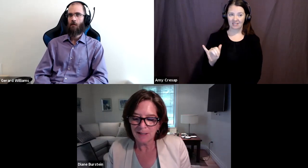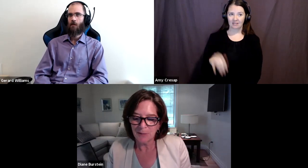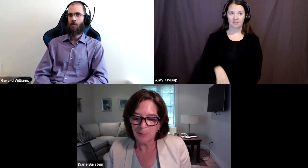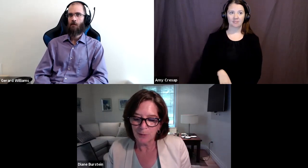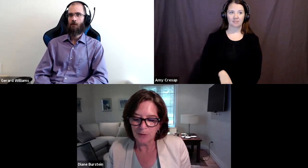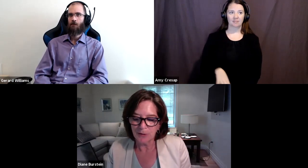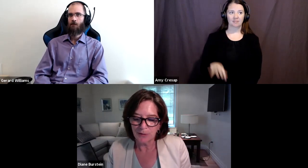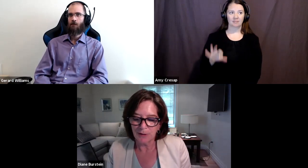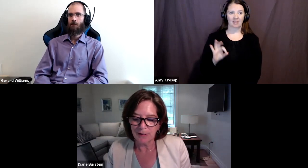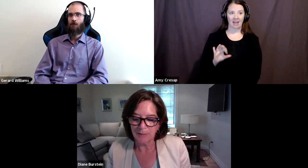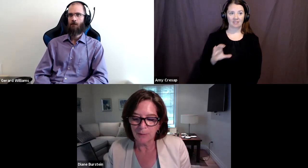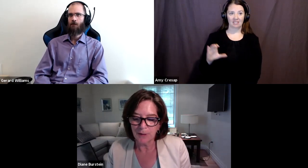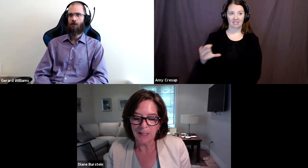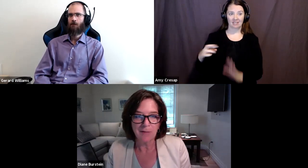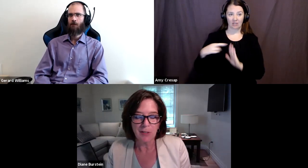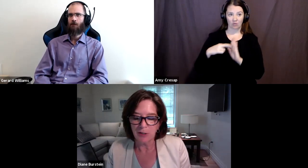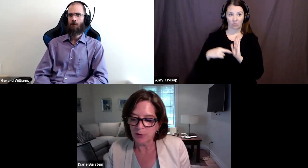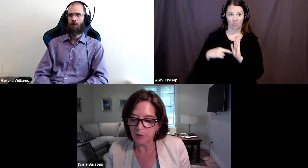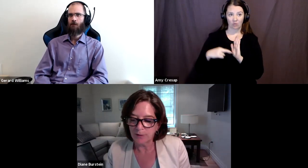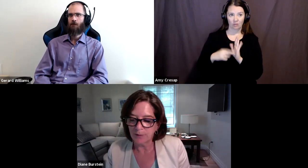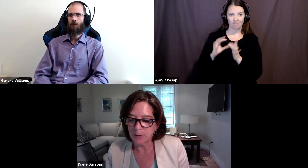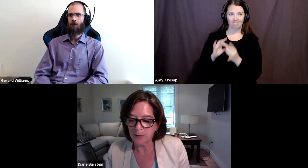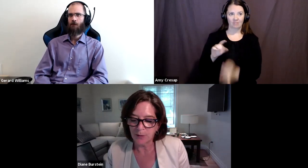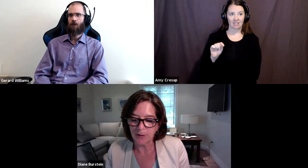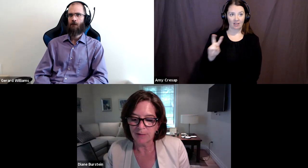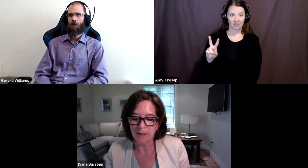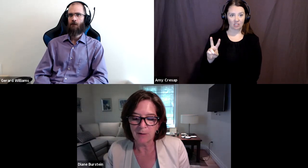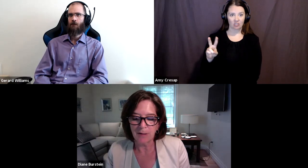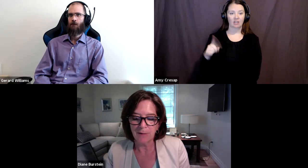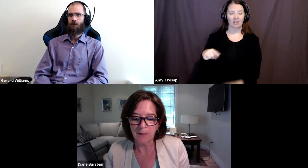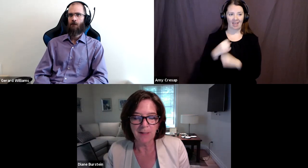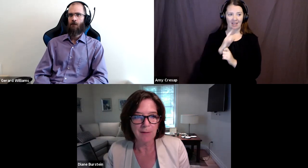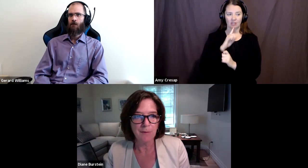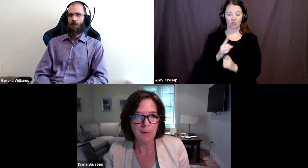FCC rules for television ensure that viewers who are deaf and hard of hearing have full